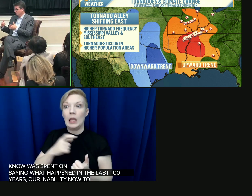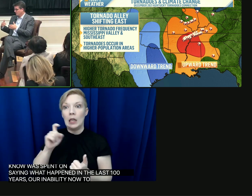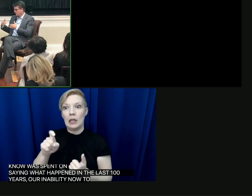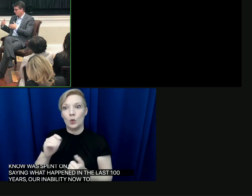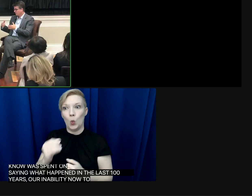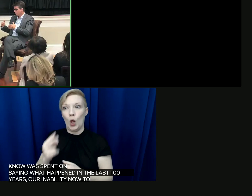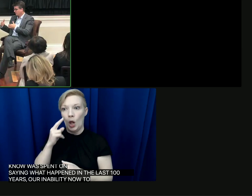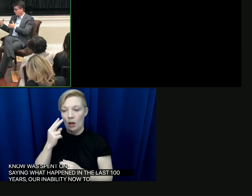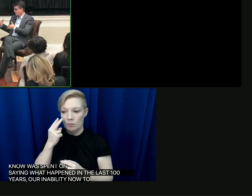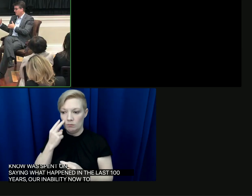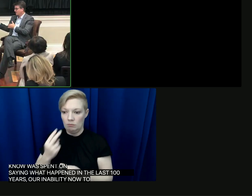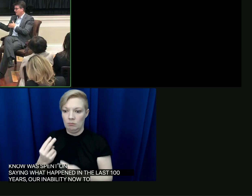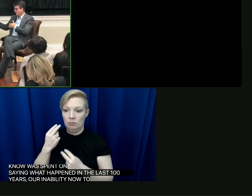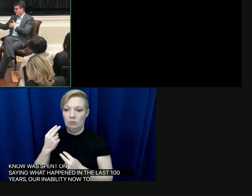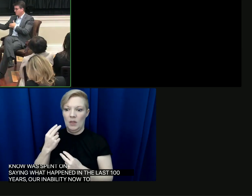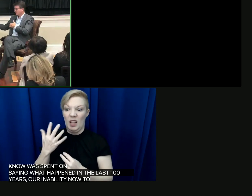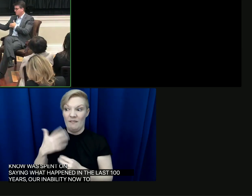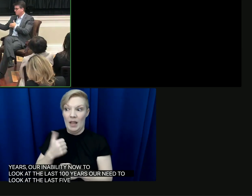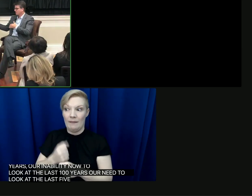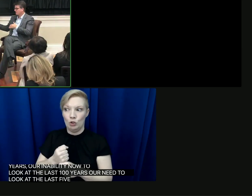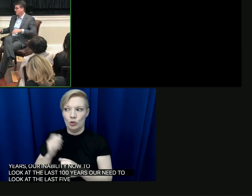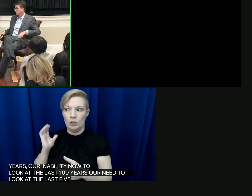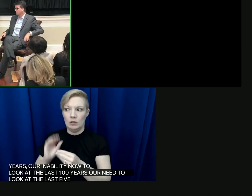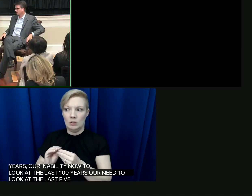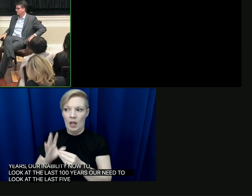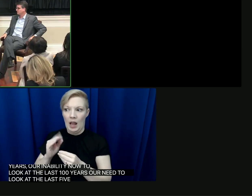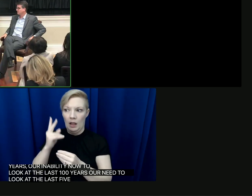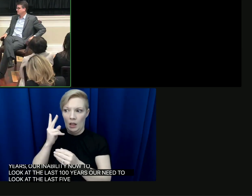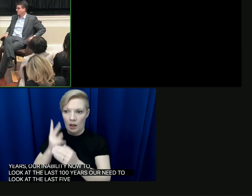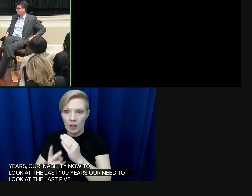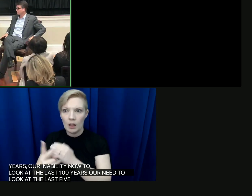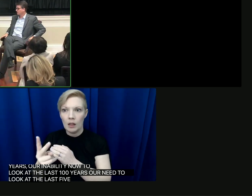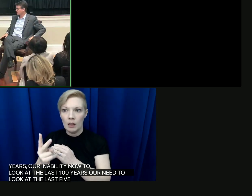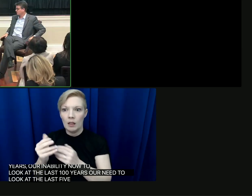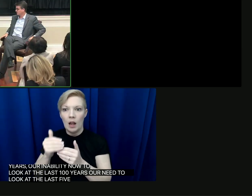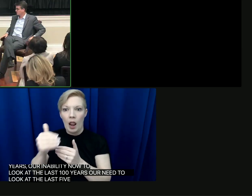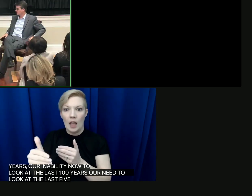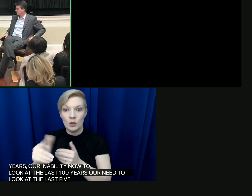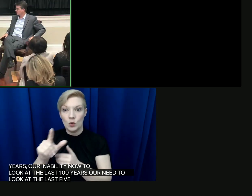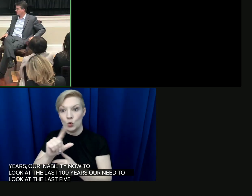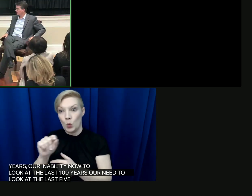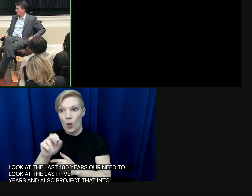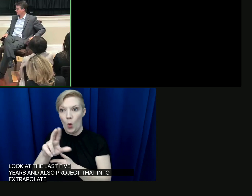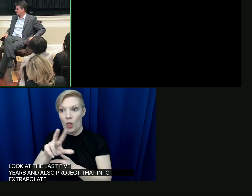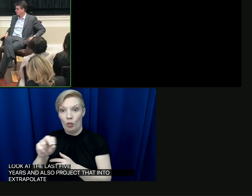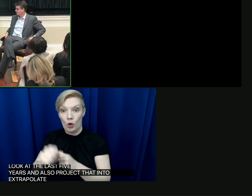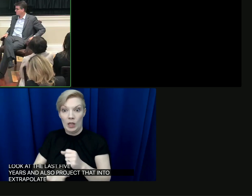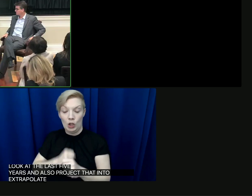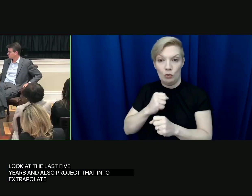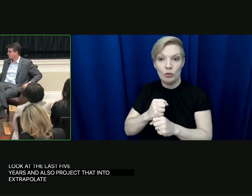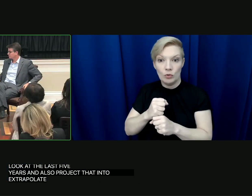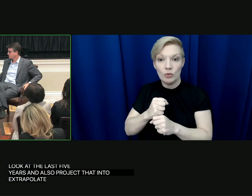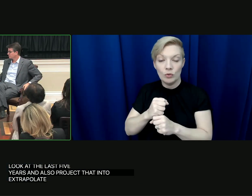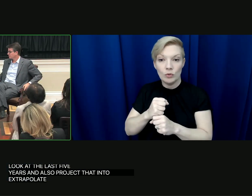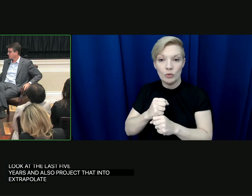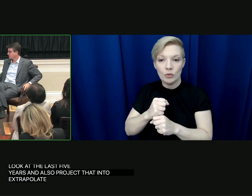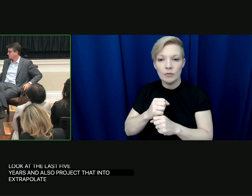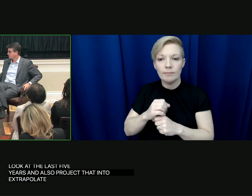and also project that into extrapolate that into the next 20, 30 years. Those experiences. Mr. Roker: And the problem is, you know,